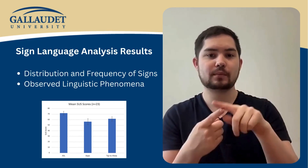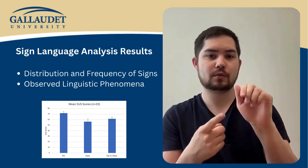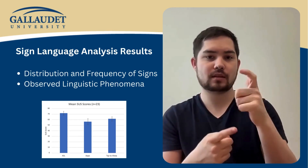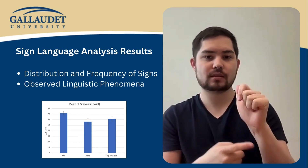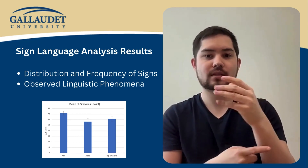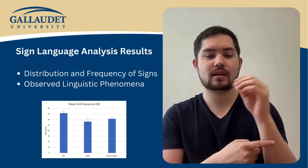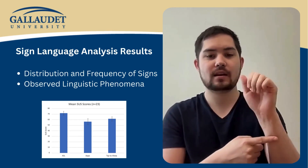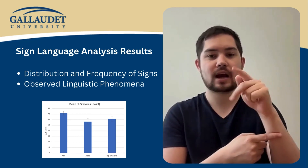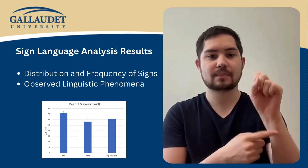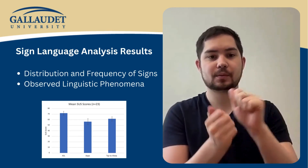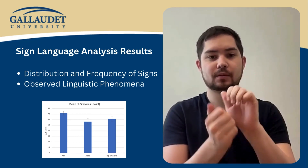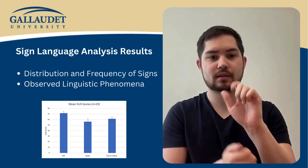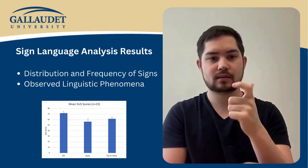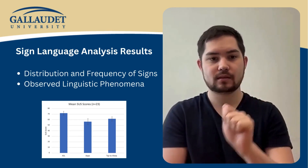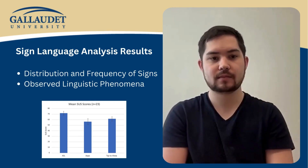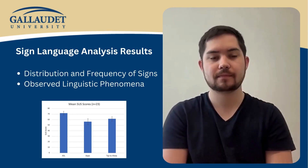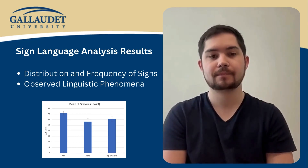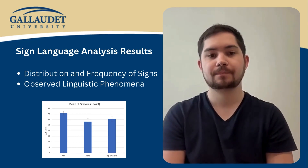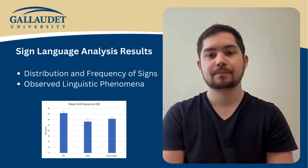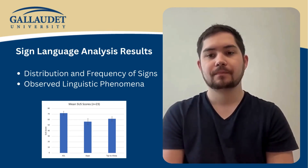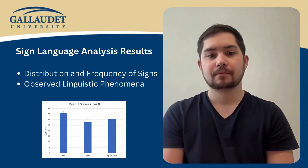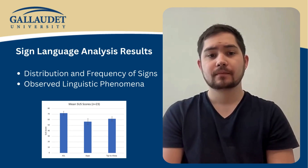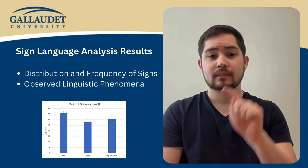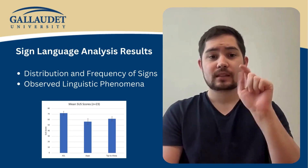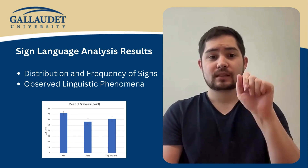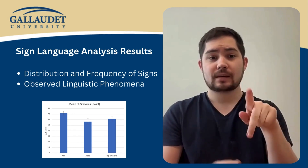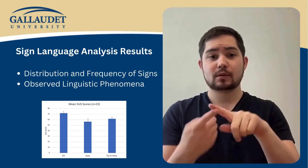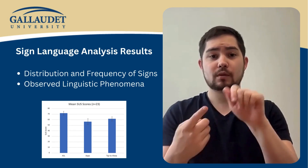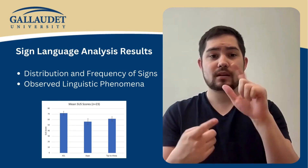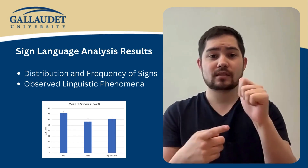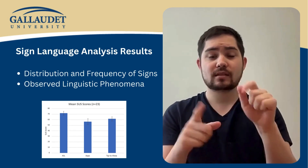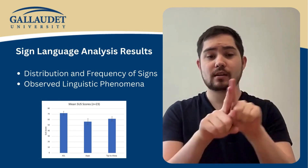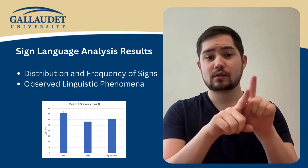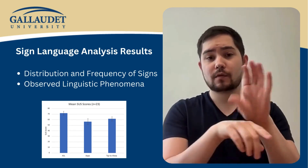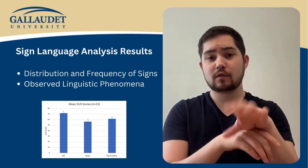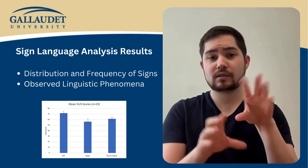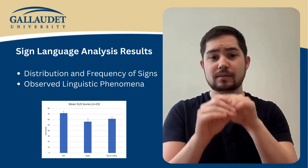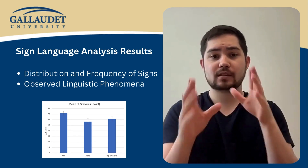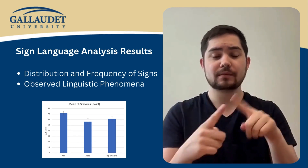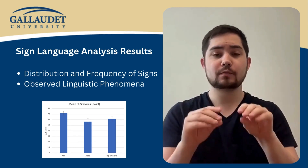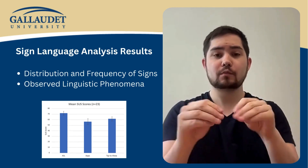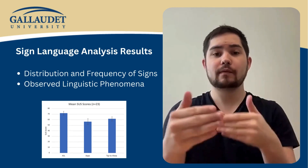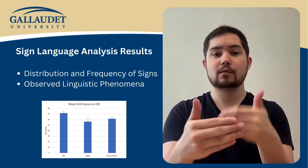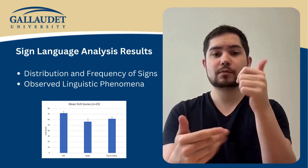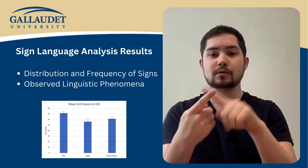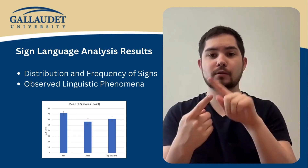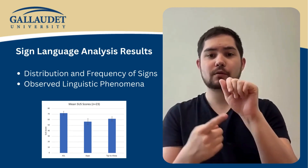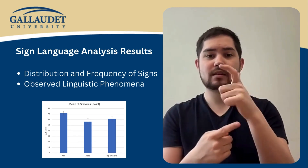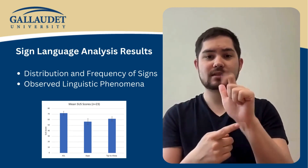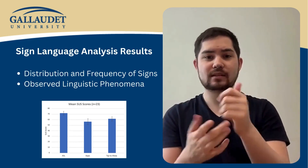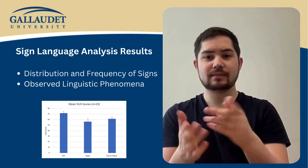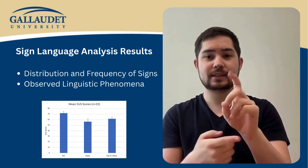a while to get used to Tap to Alexa and Apps with Alexa. Tap to Alexa also forces participants to